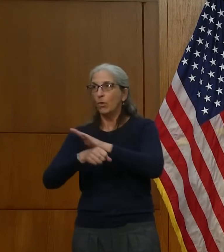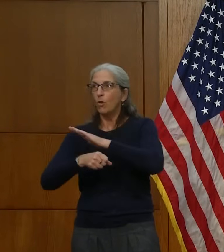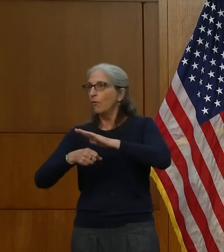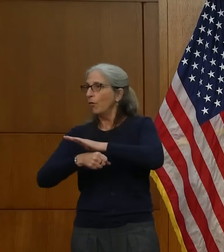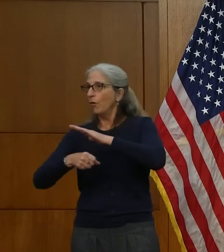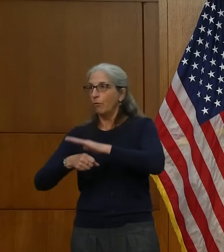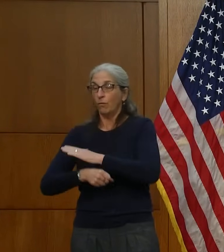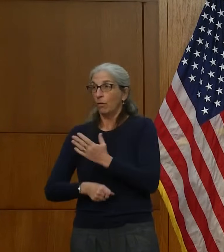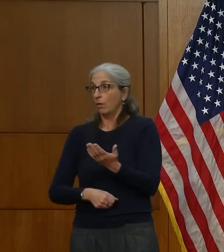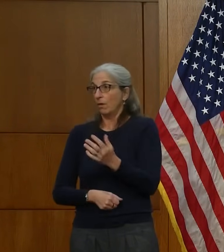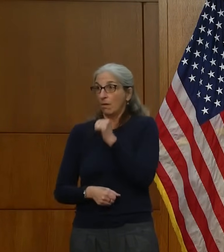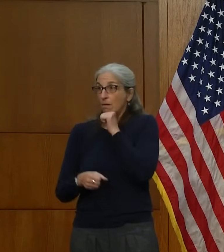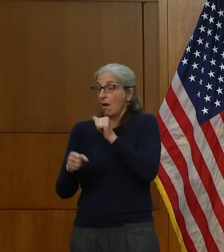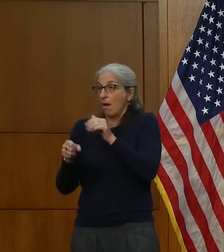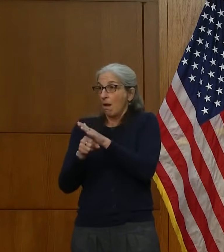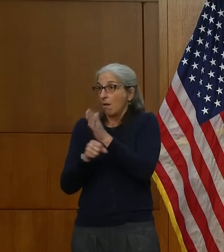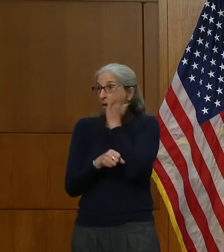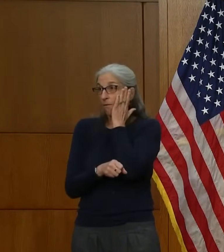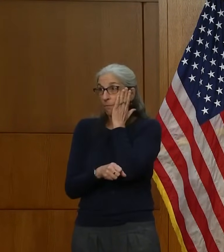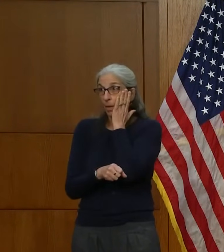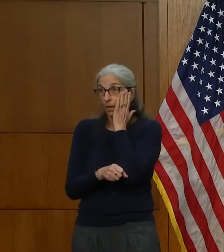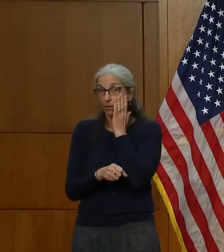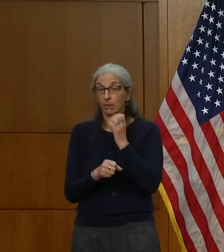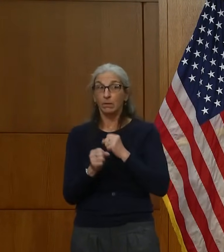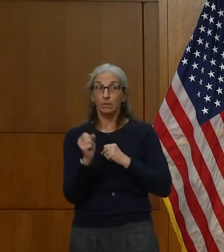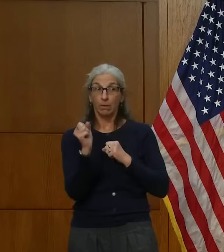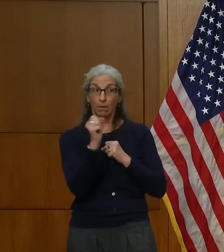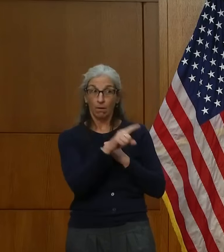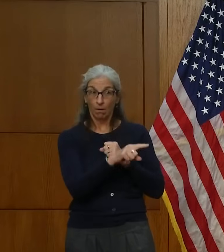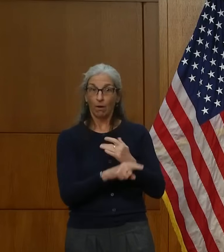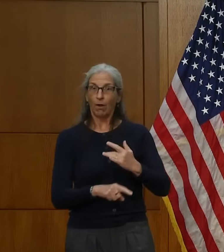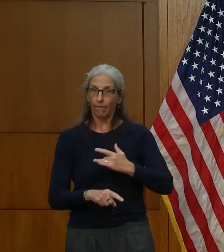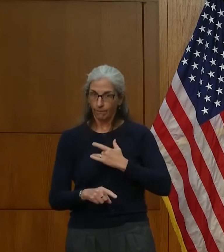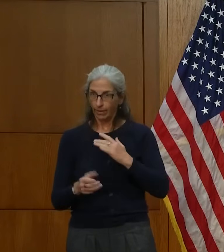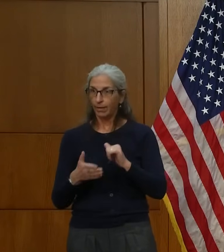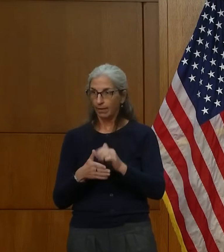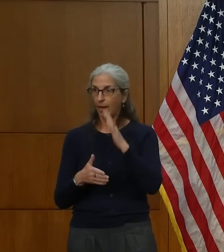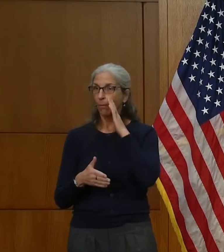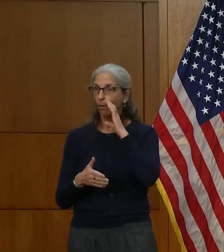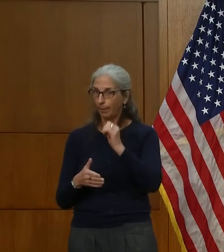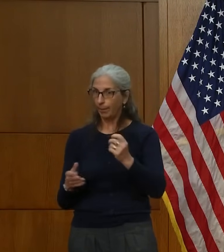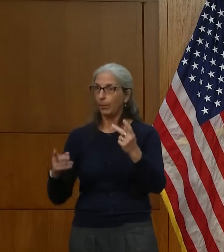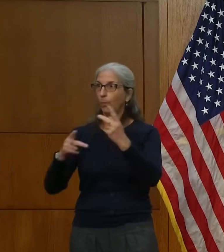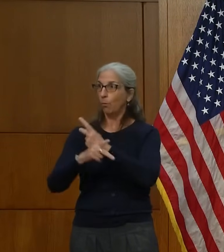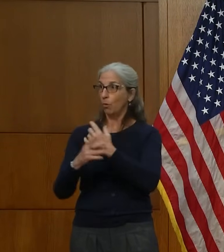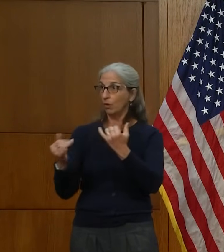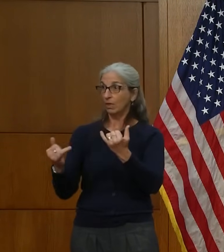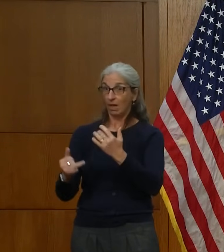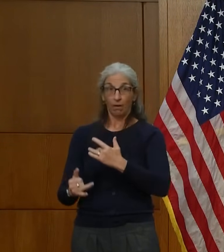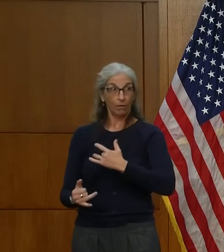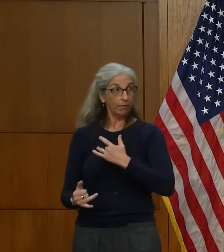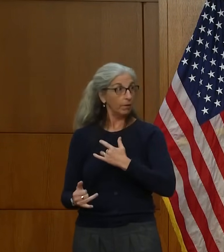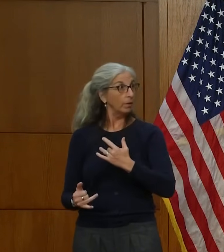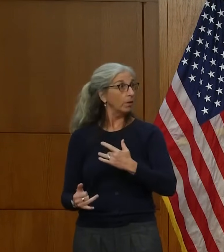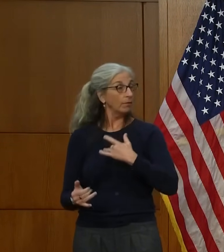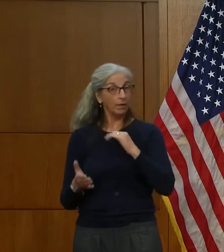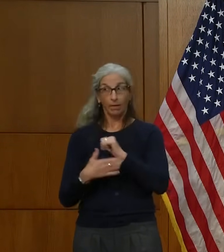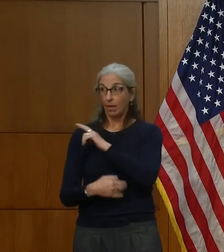CAPACITY PRICES AS WE ALL KNOW. WITH THE STAGE RIGHT NOW AND THE SECOND WAY, BUT WE CAN'T BE